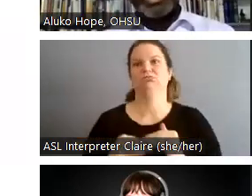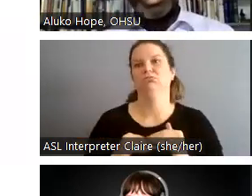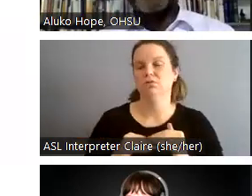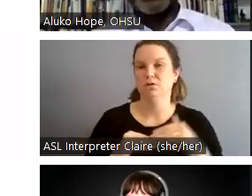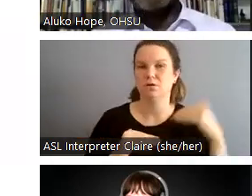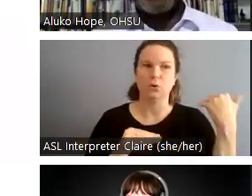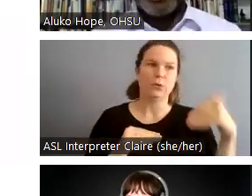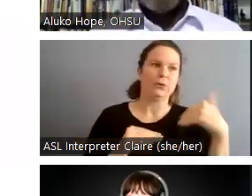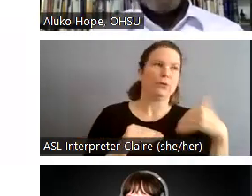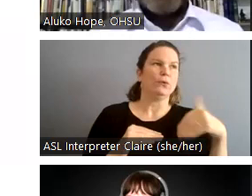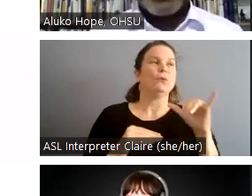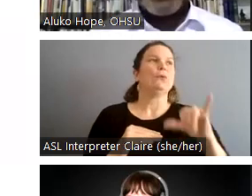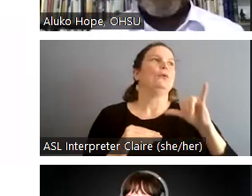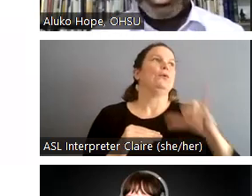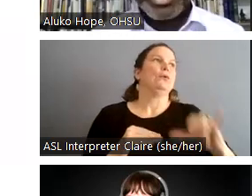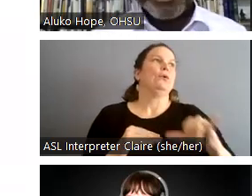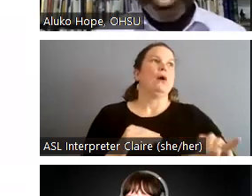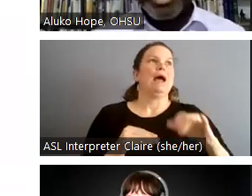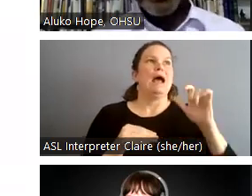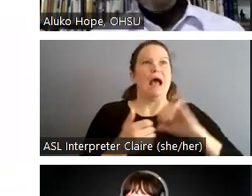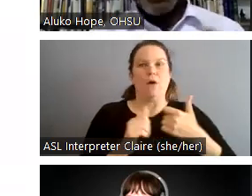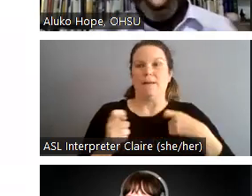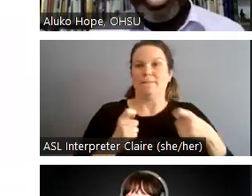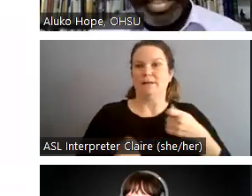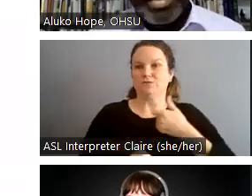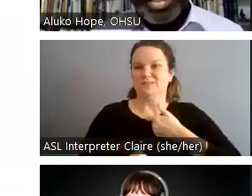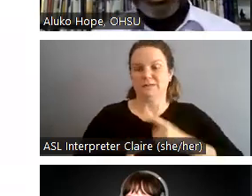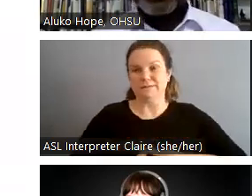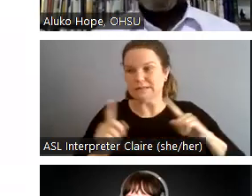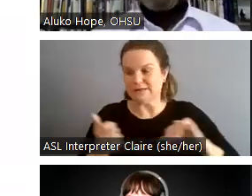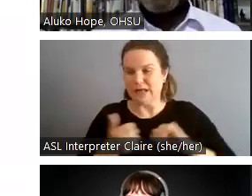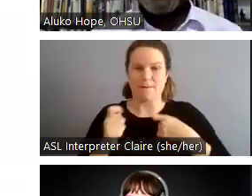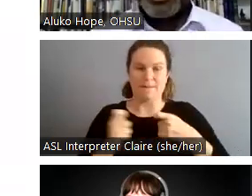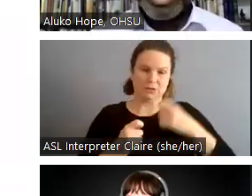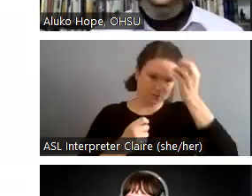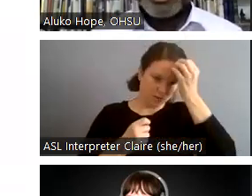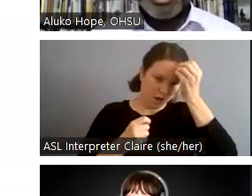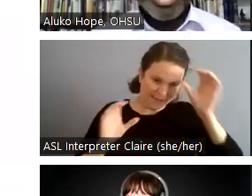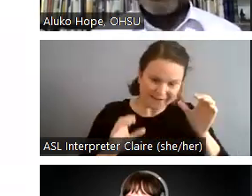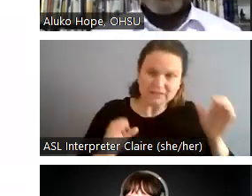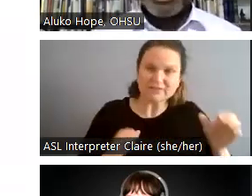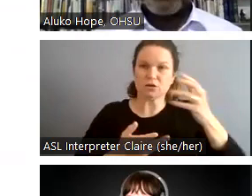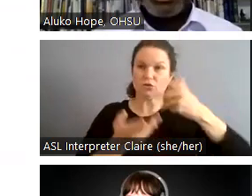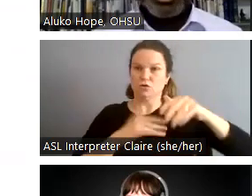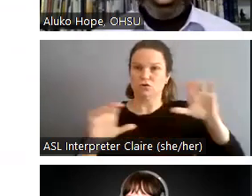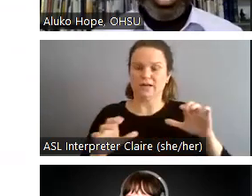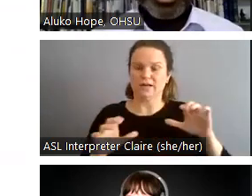in terms of how they have to really manage their physical activity, their cognitive activity, their social activity,